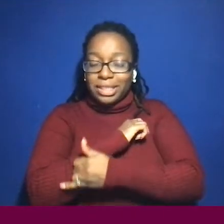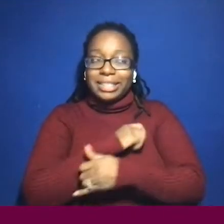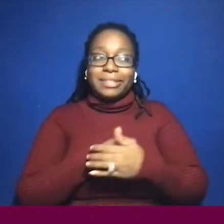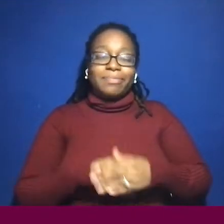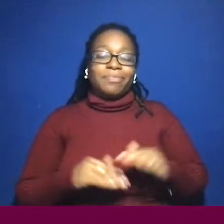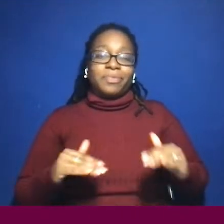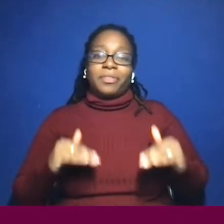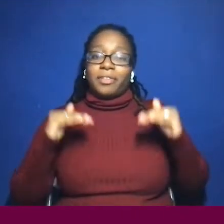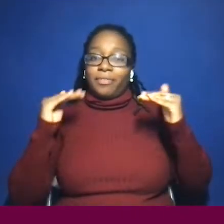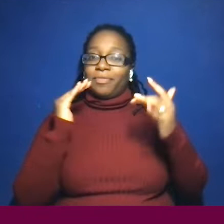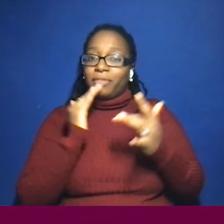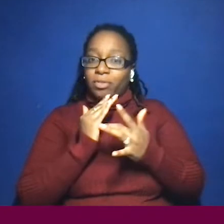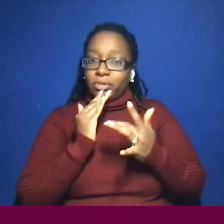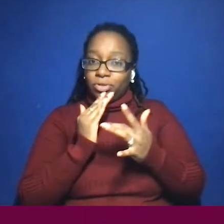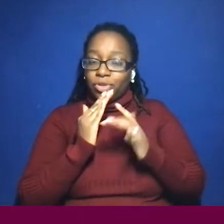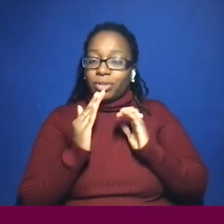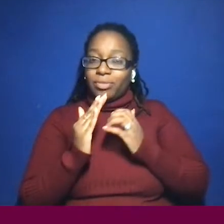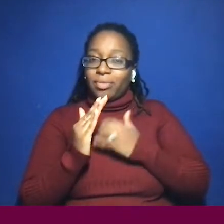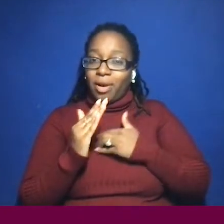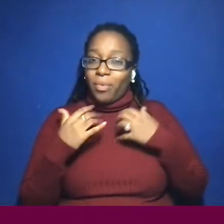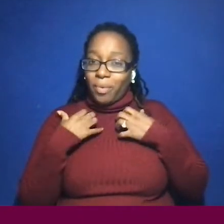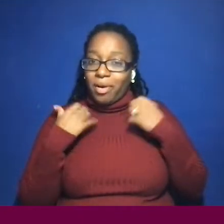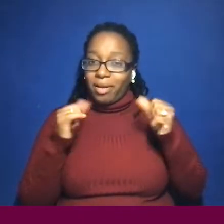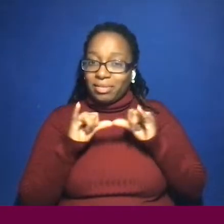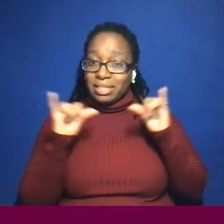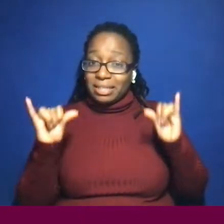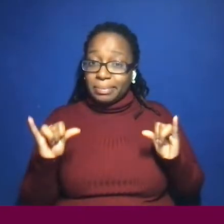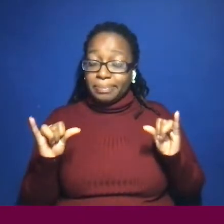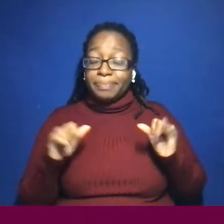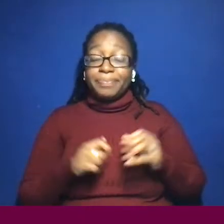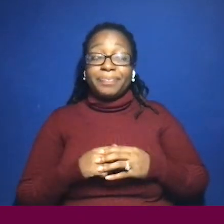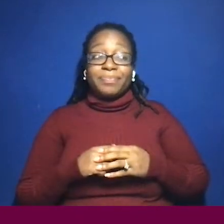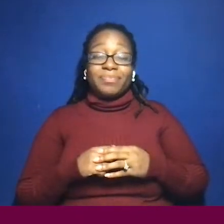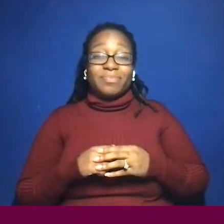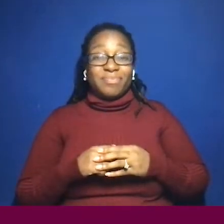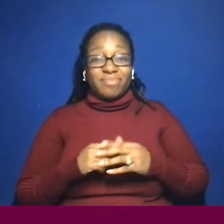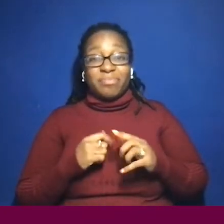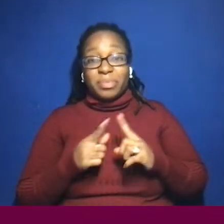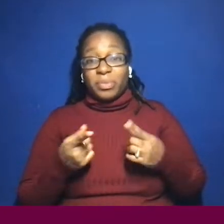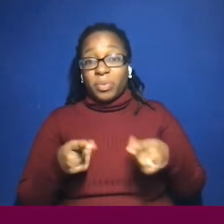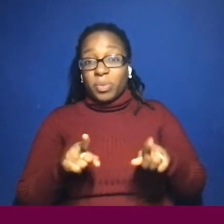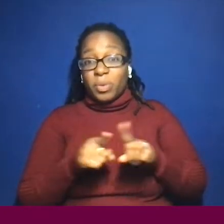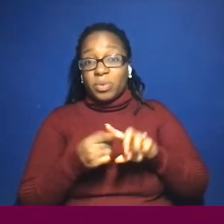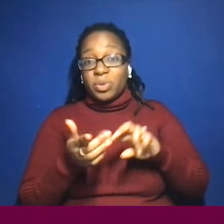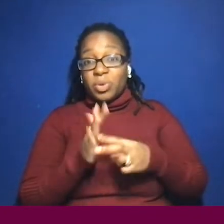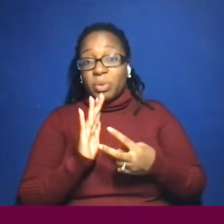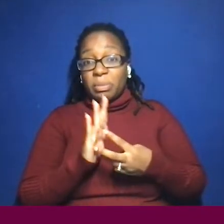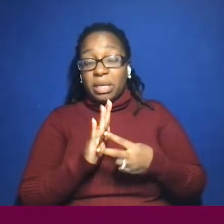our health system. But in some ways, it can make us more vulnerable in a crisis.